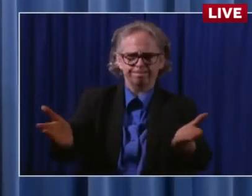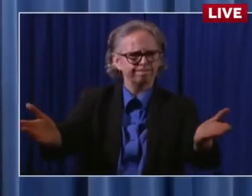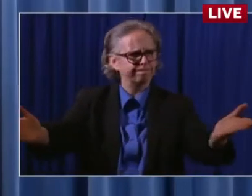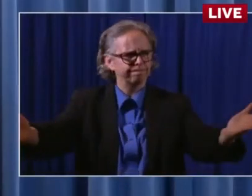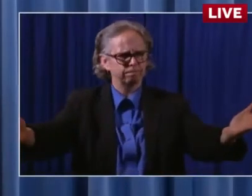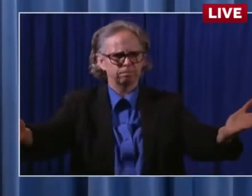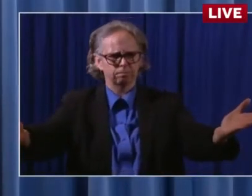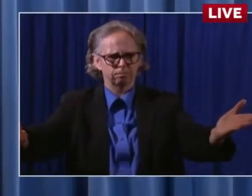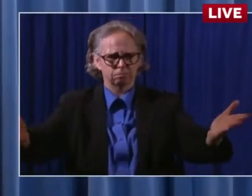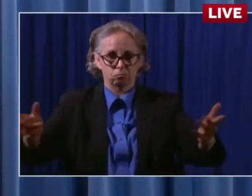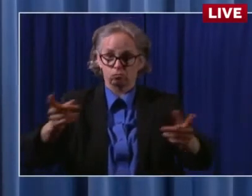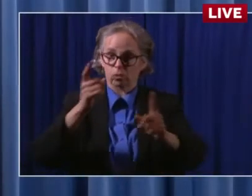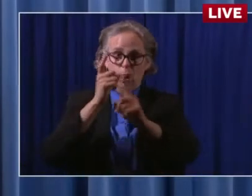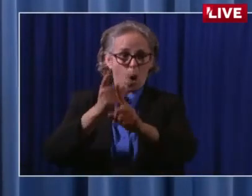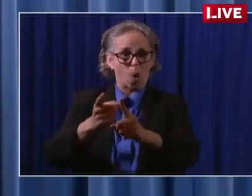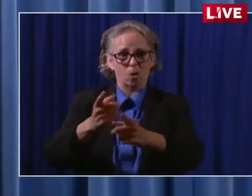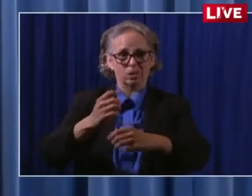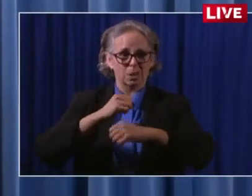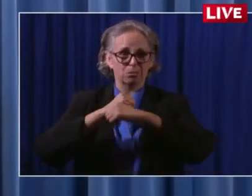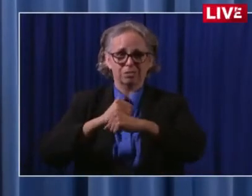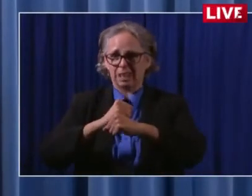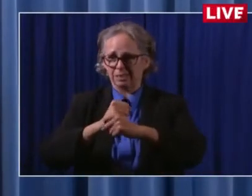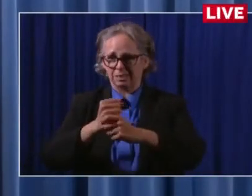SO THAT IS WHY WE DID IT.